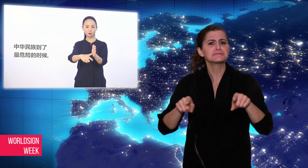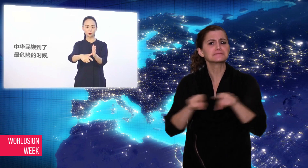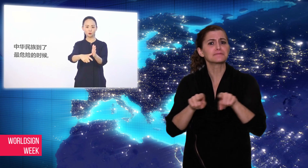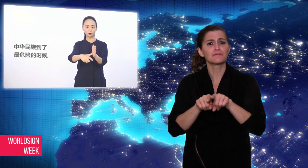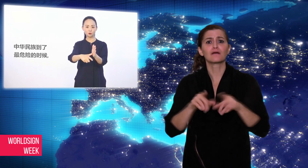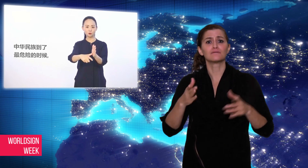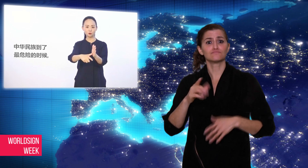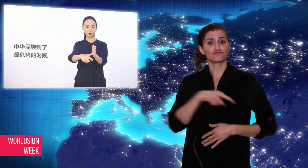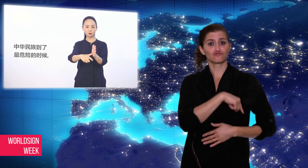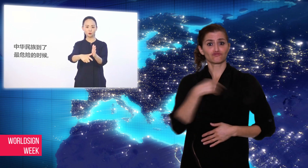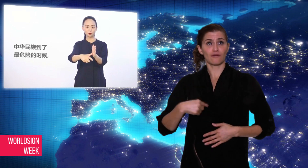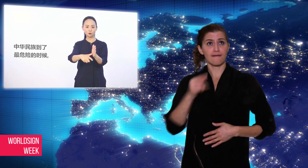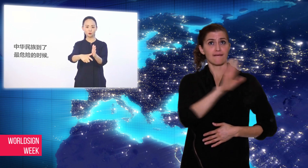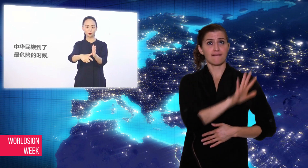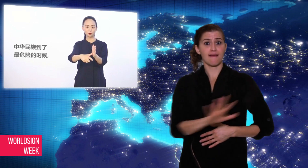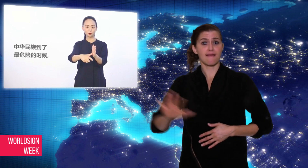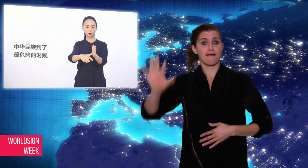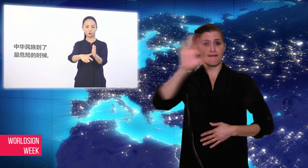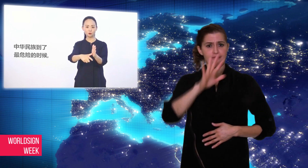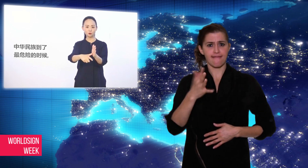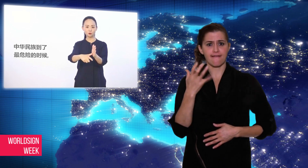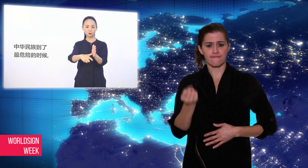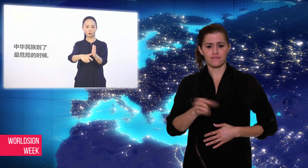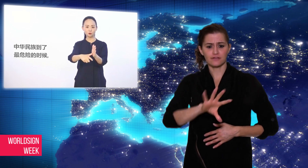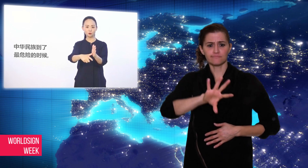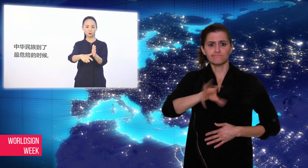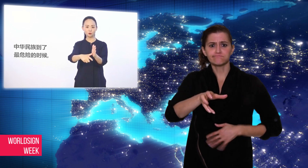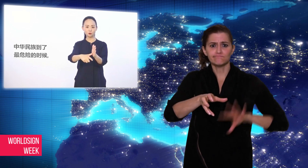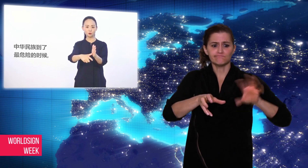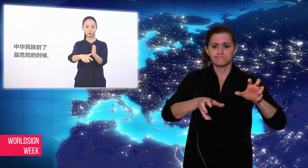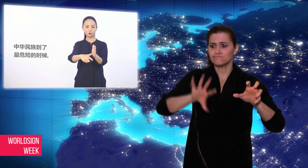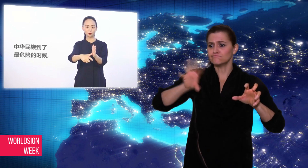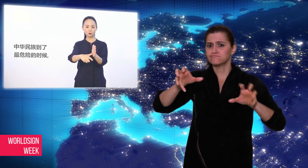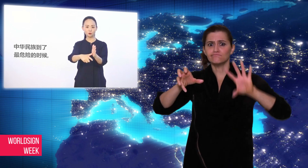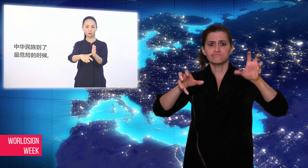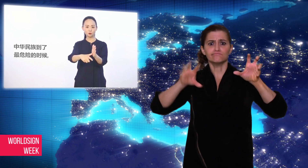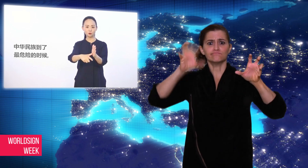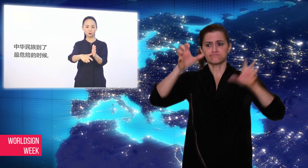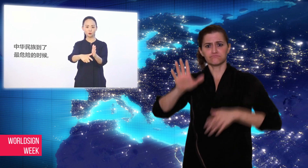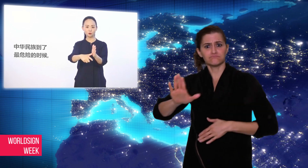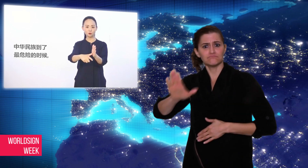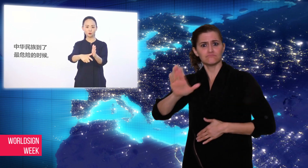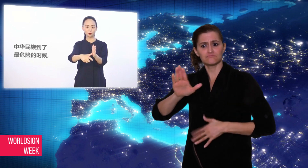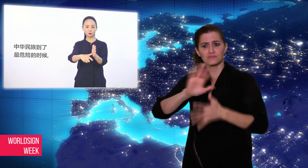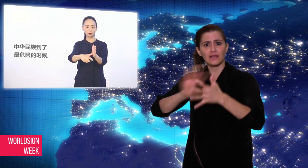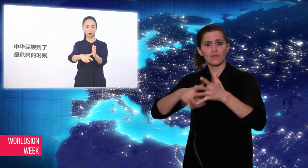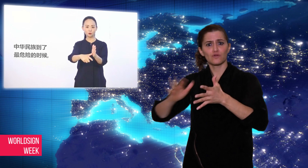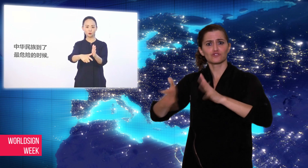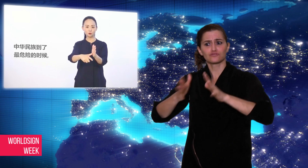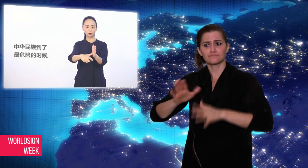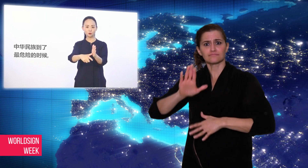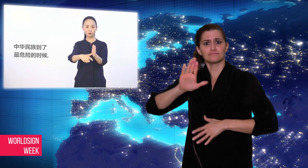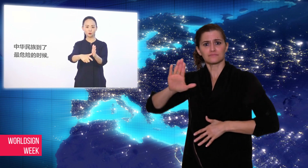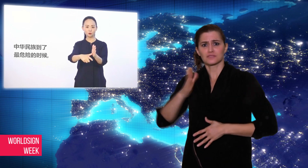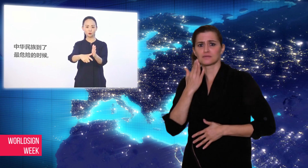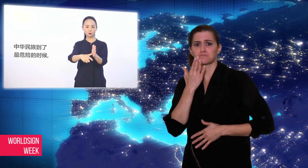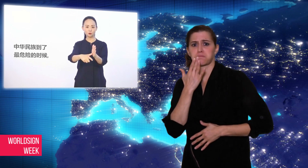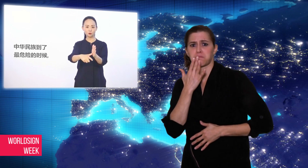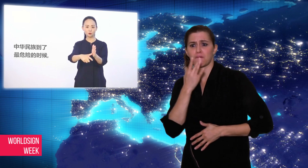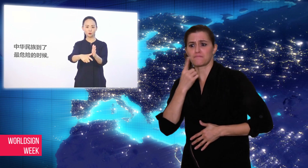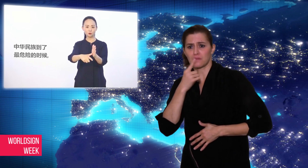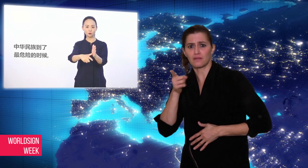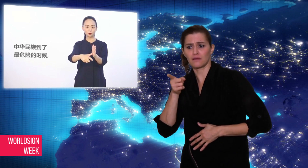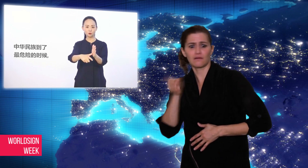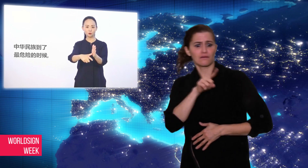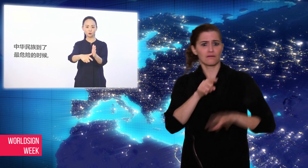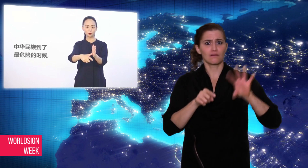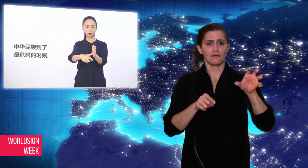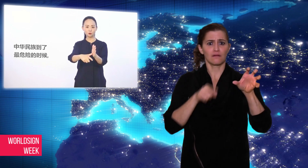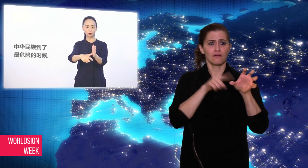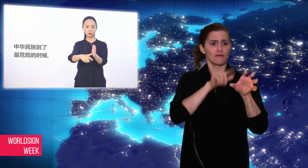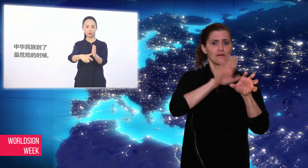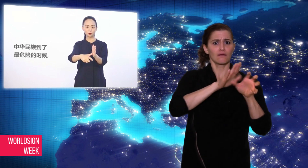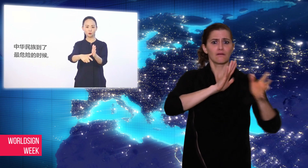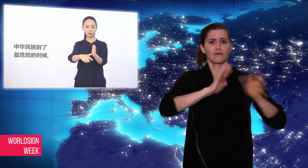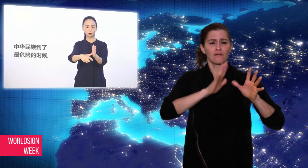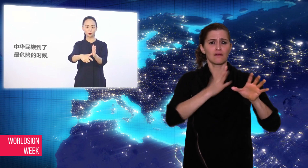China also has regional variations